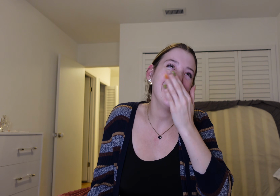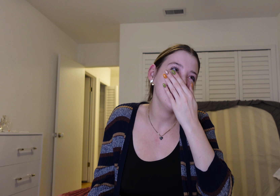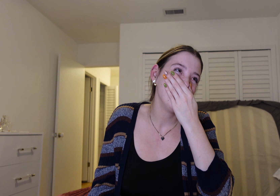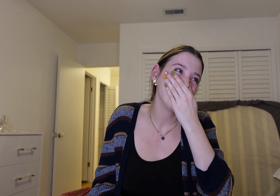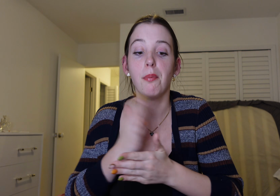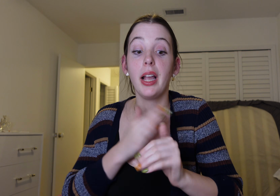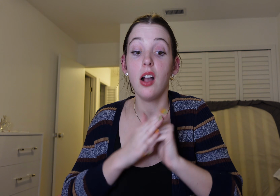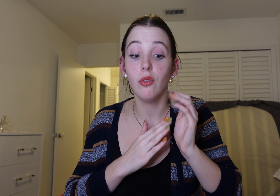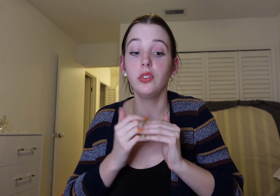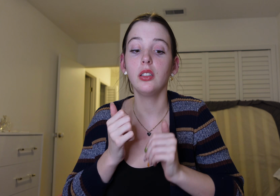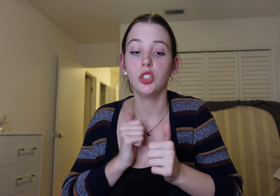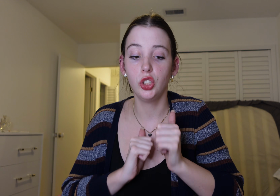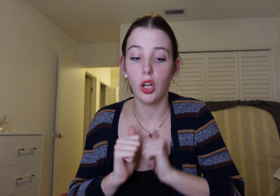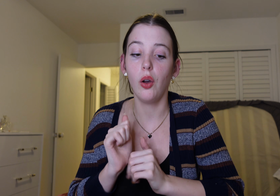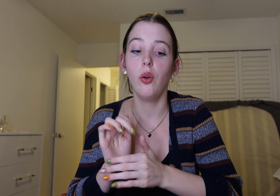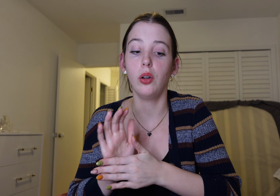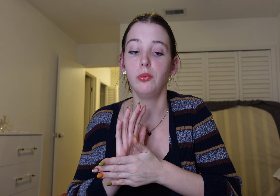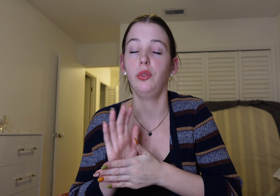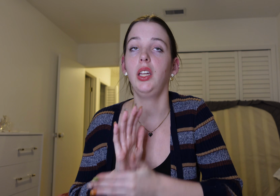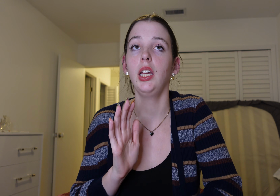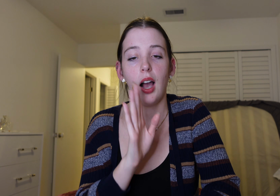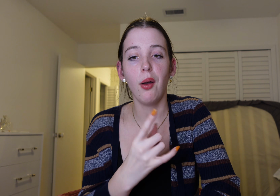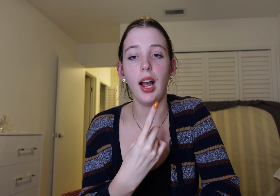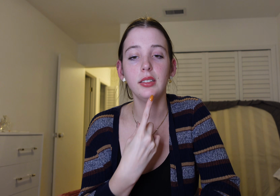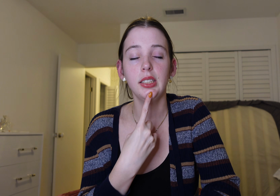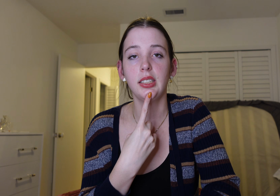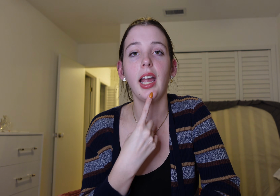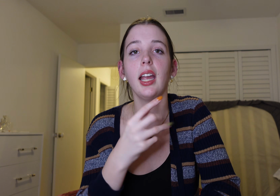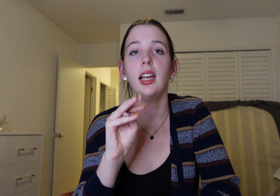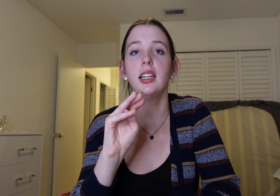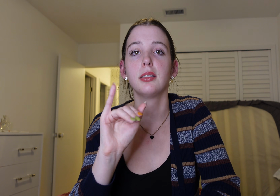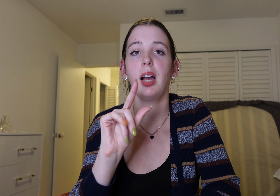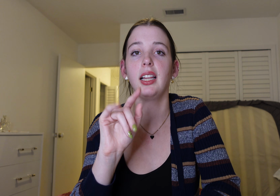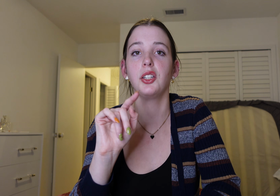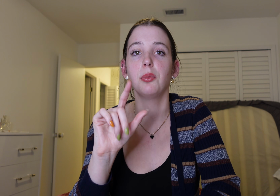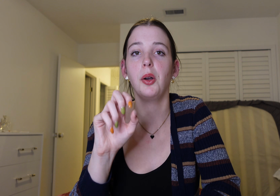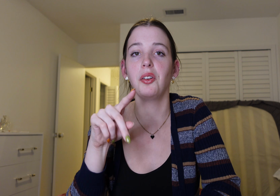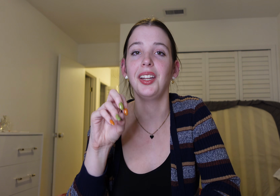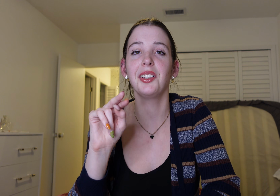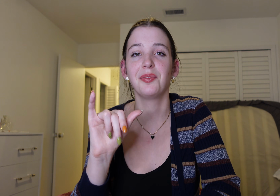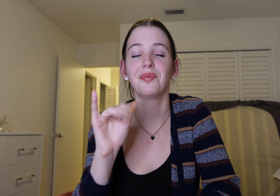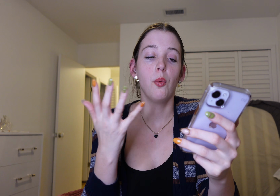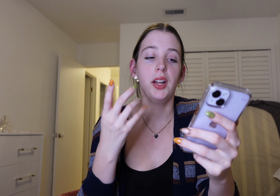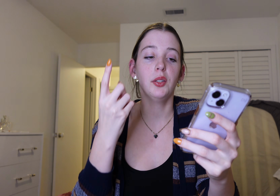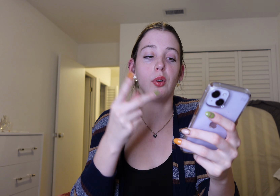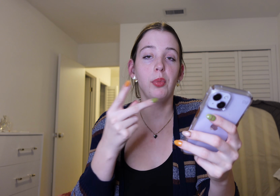my comfort show or movie I would have to say is My Little Pony what is one